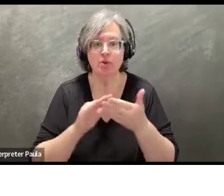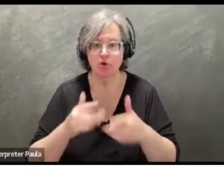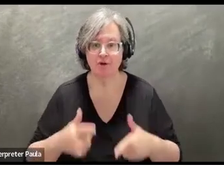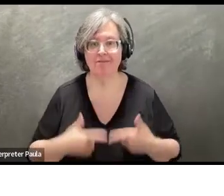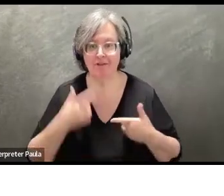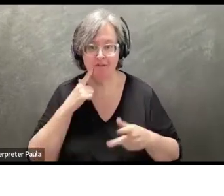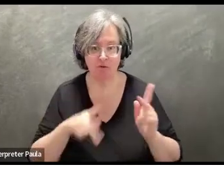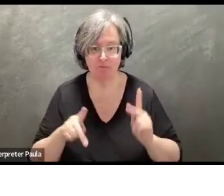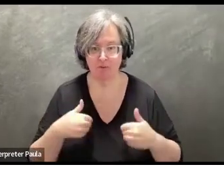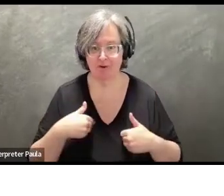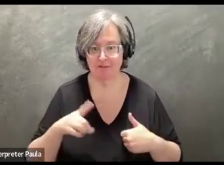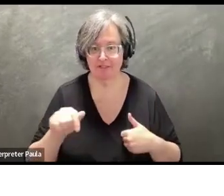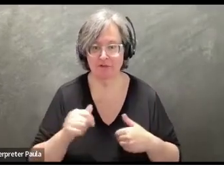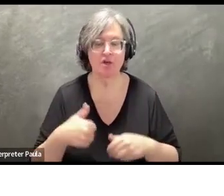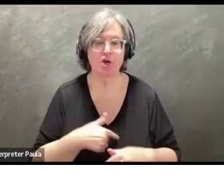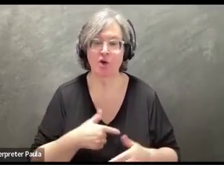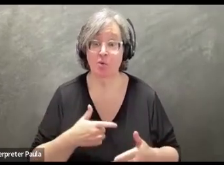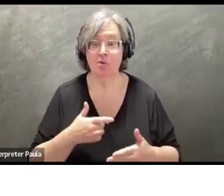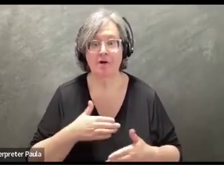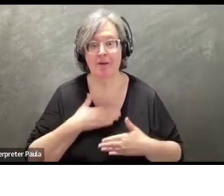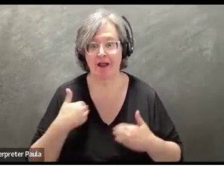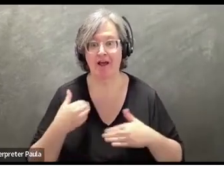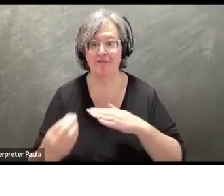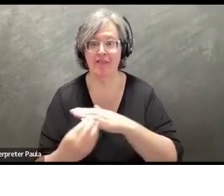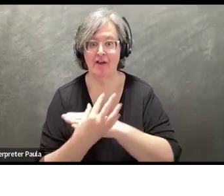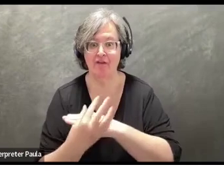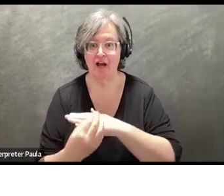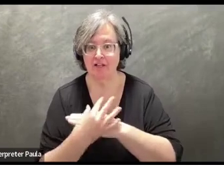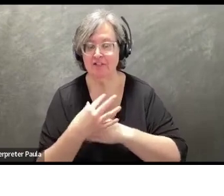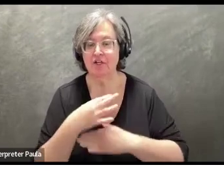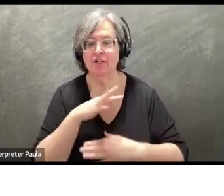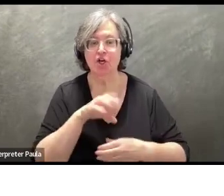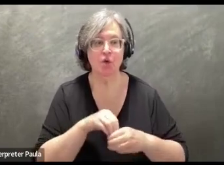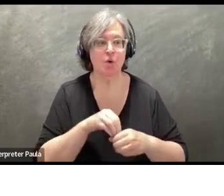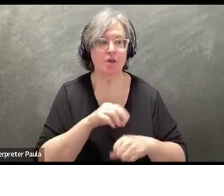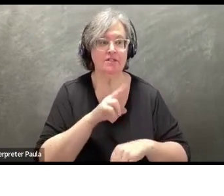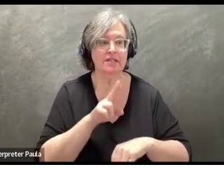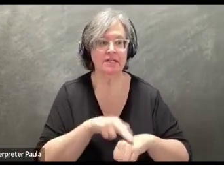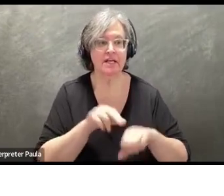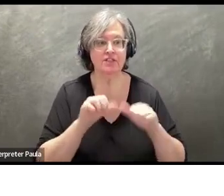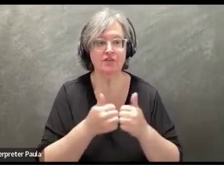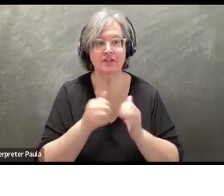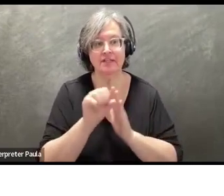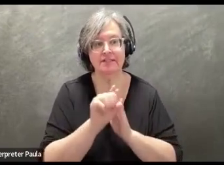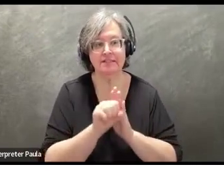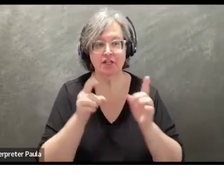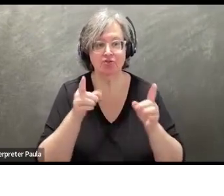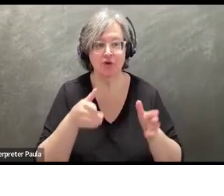to have their advice. They include the National Association of State Directors of Developmental Disability